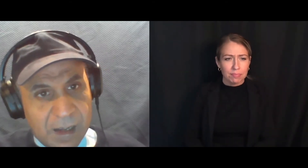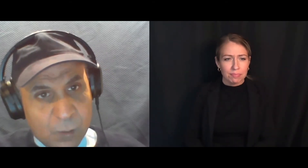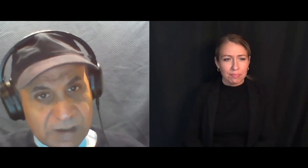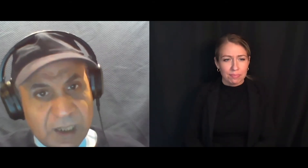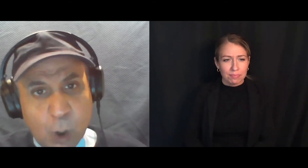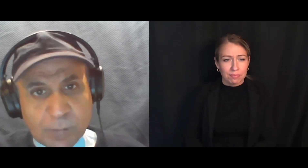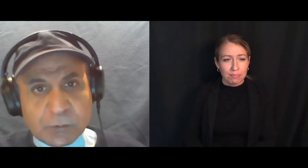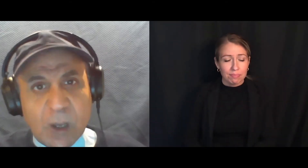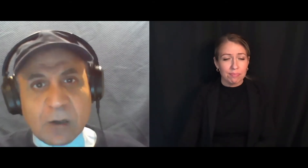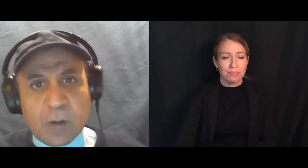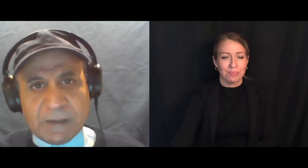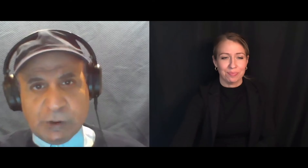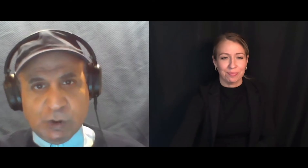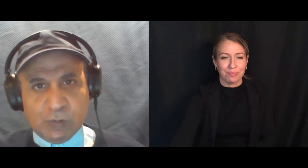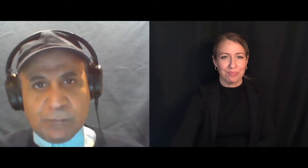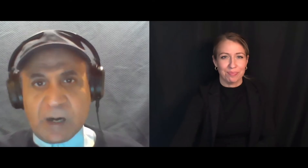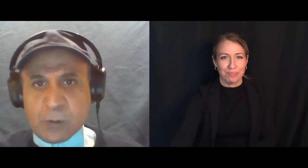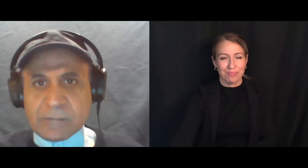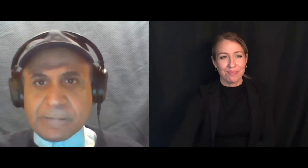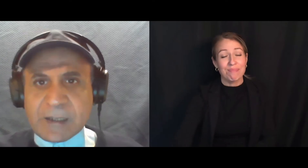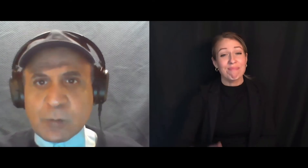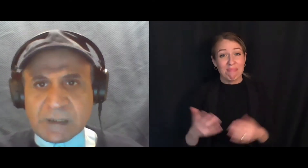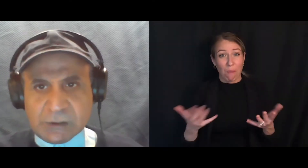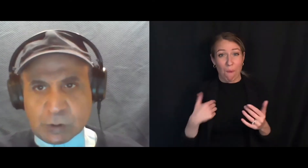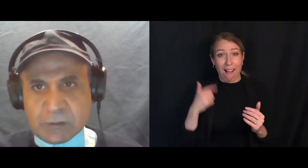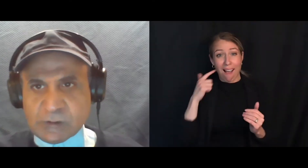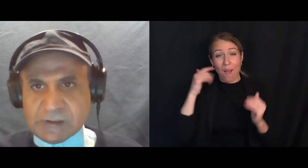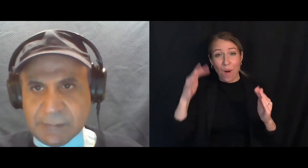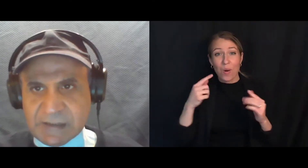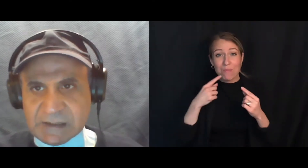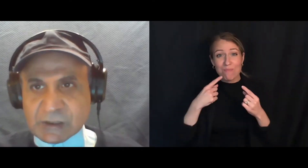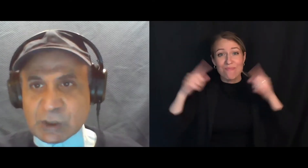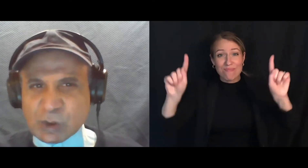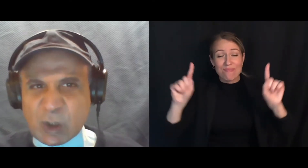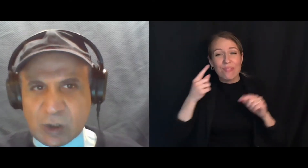What I hope to accomplish for our fellow Minnesotans with disabilities in general